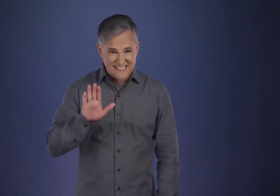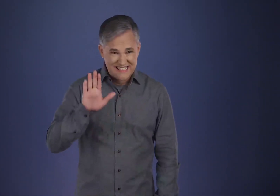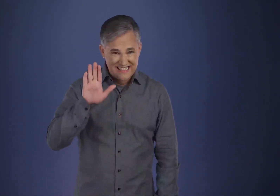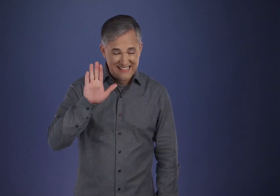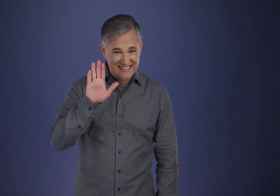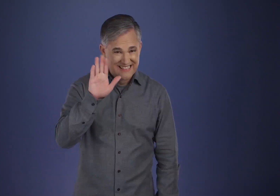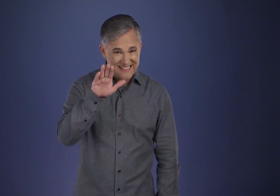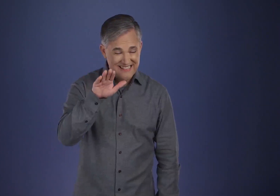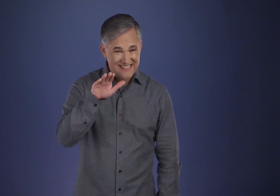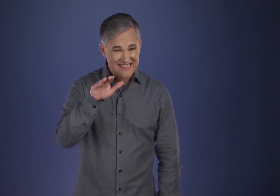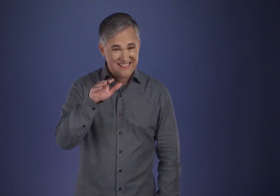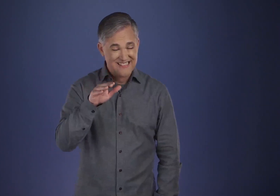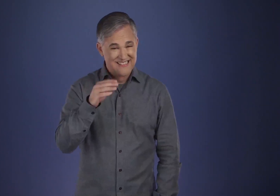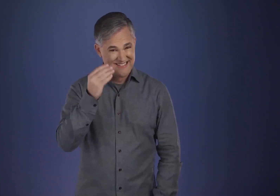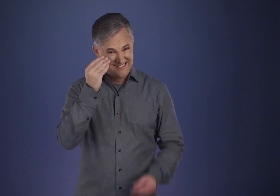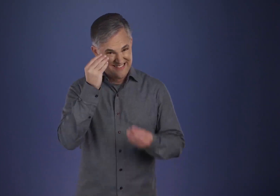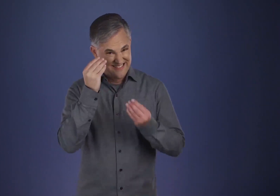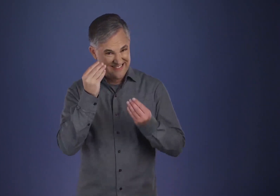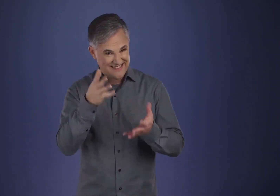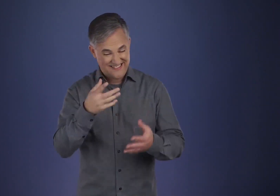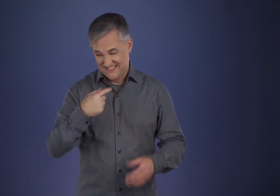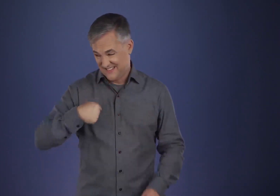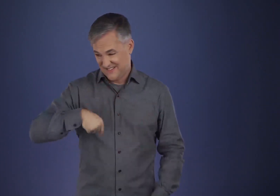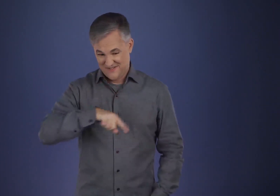Almost timidly, one of my friends began to speak.